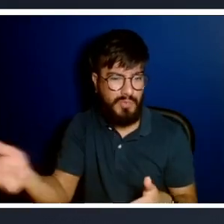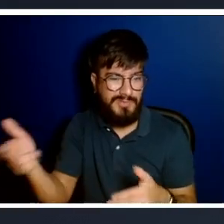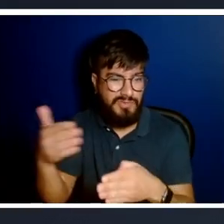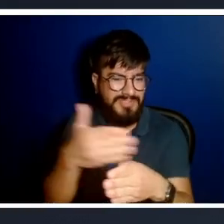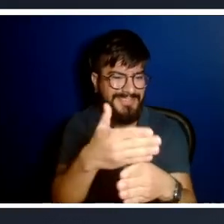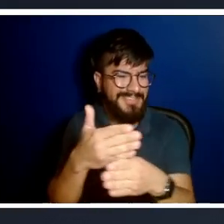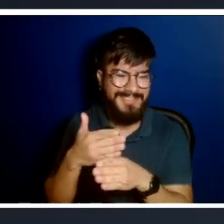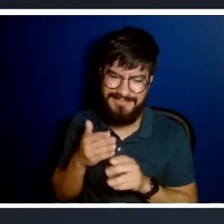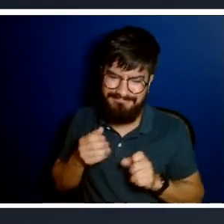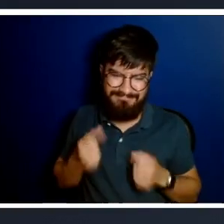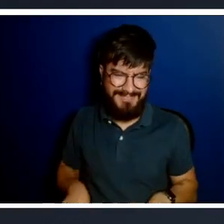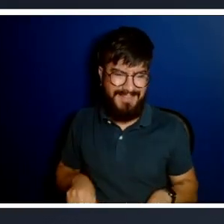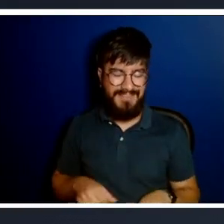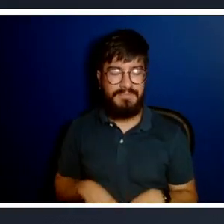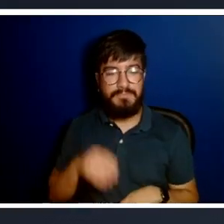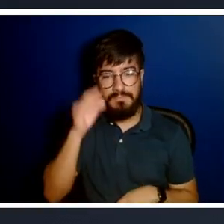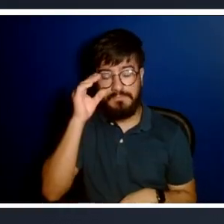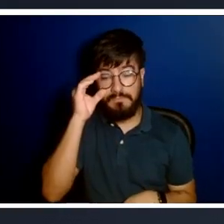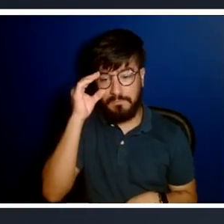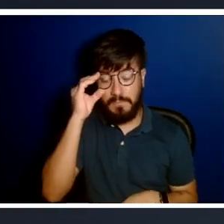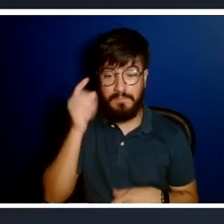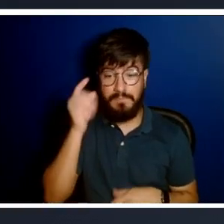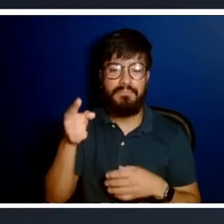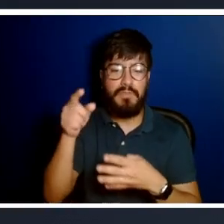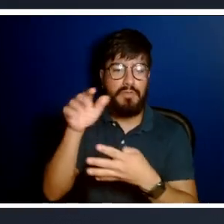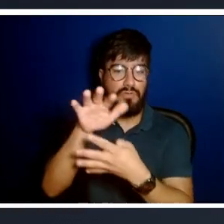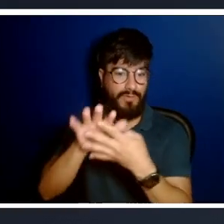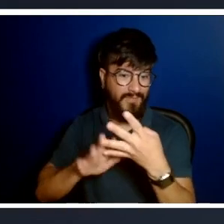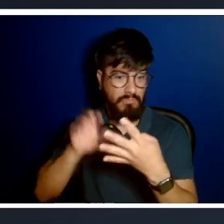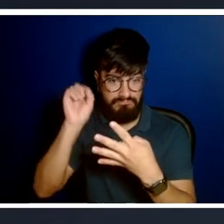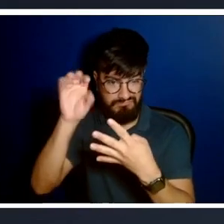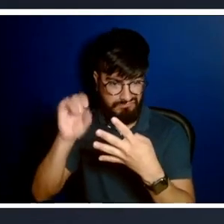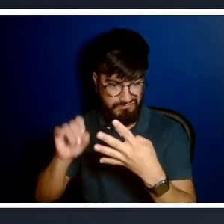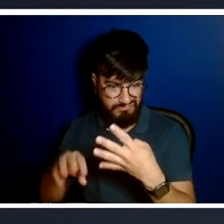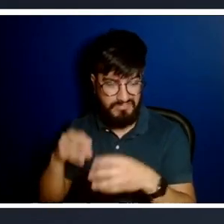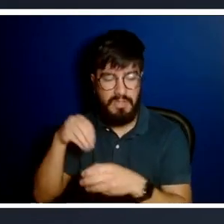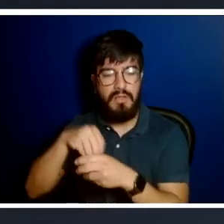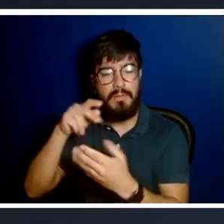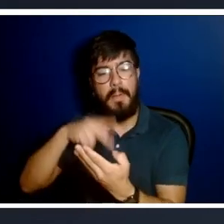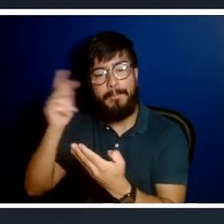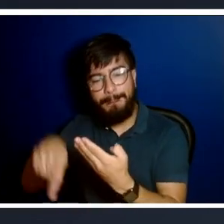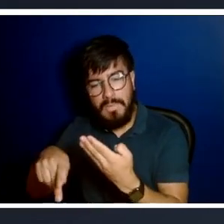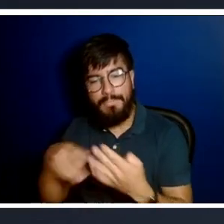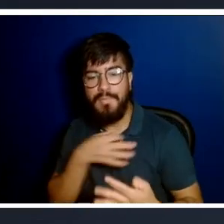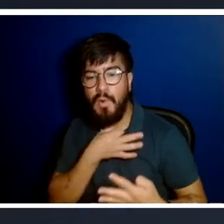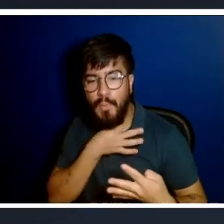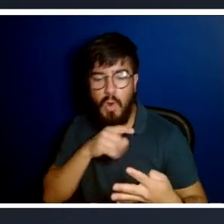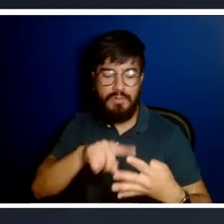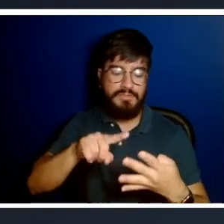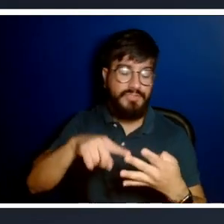Kaden Borseth: Alright. And we've gone through the four components of each program. So, Wonder, Engage, Act, and Connect, someone wants